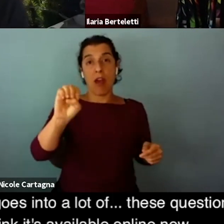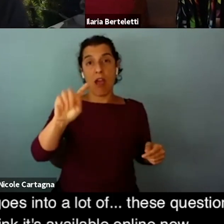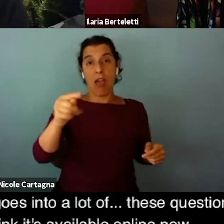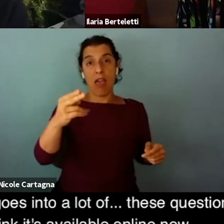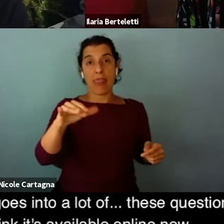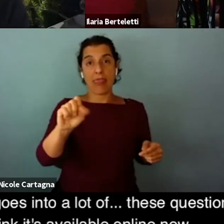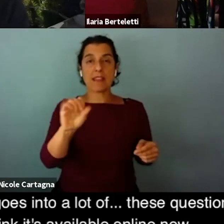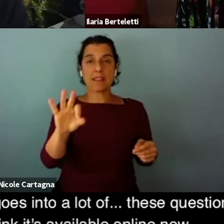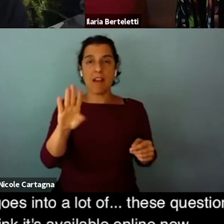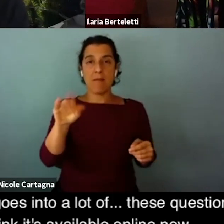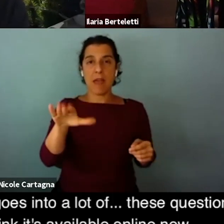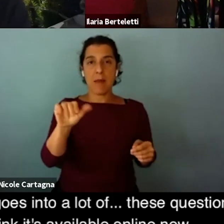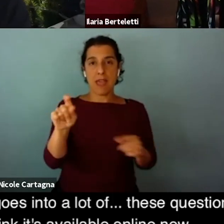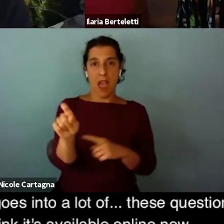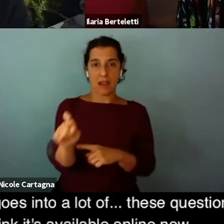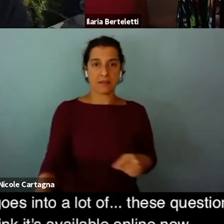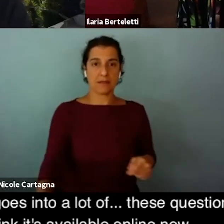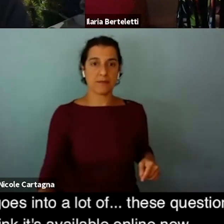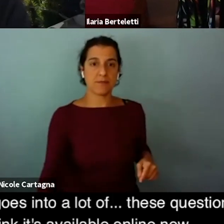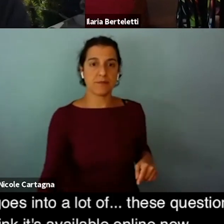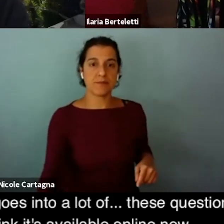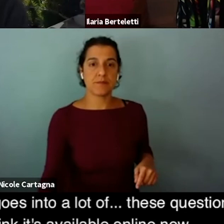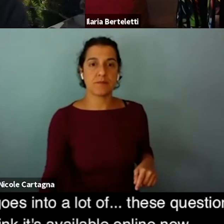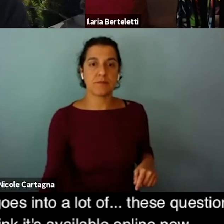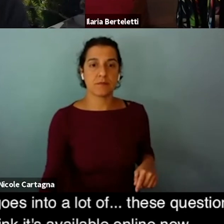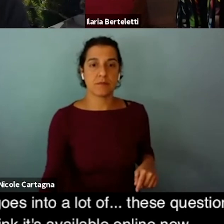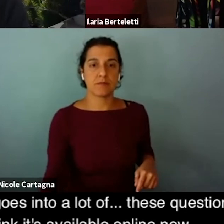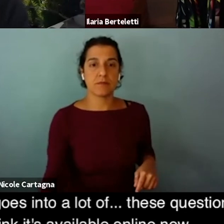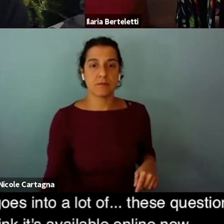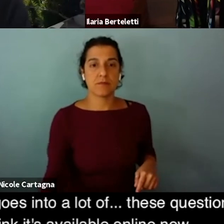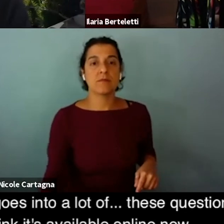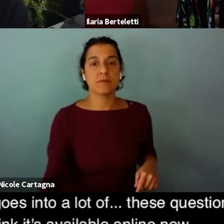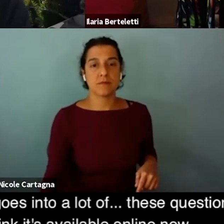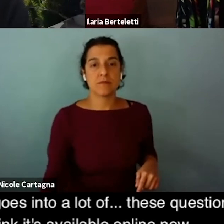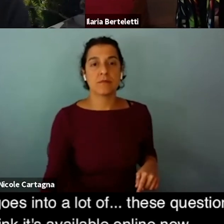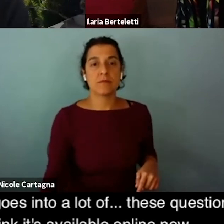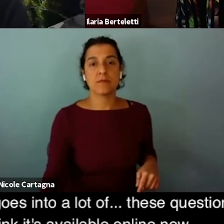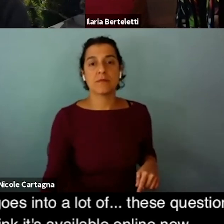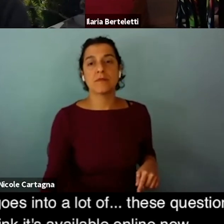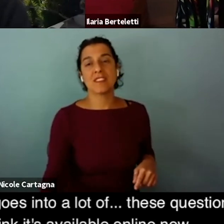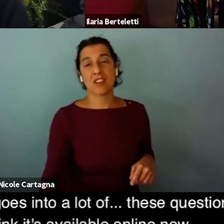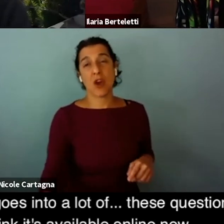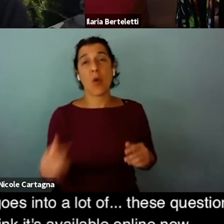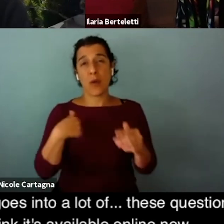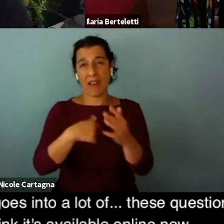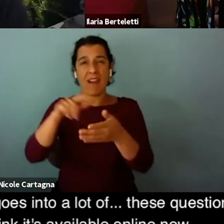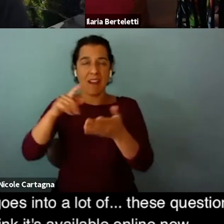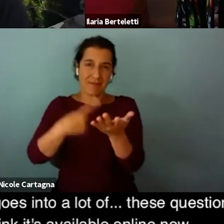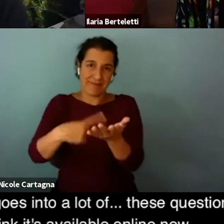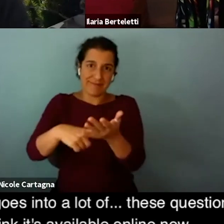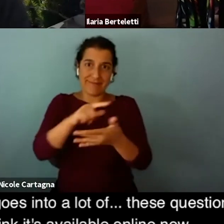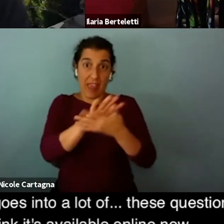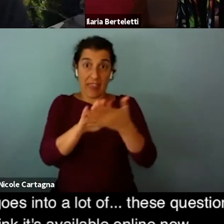and so it goes into a lot of these these questions i think it's it's available um online now um